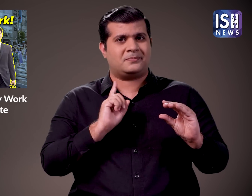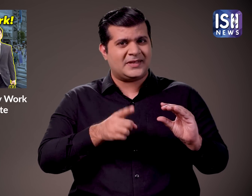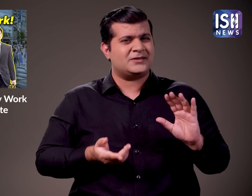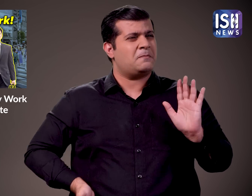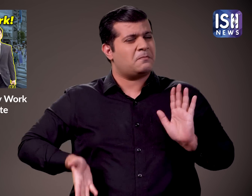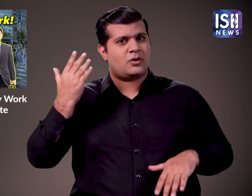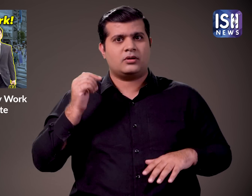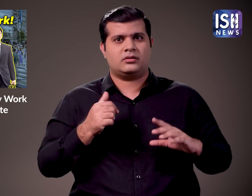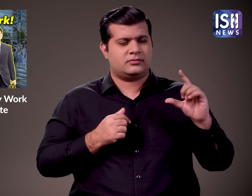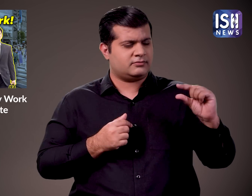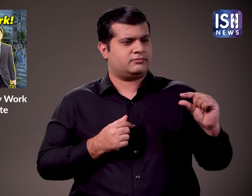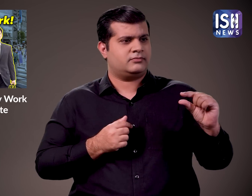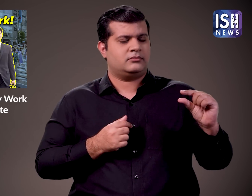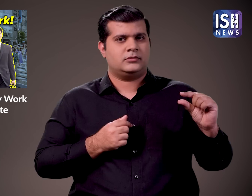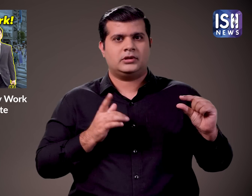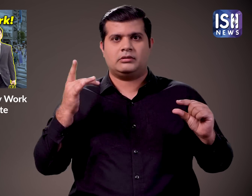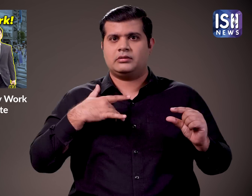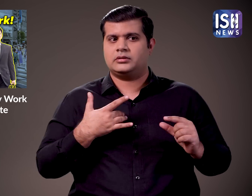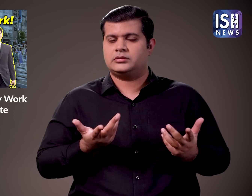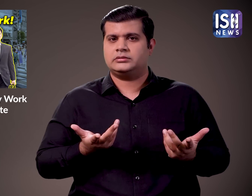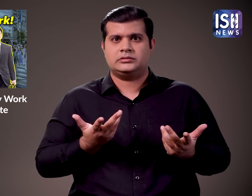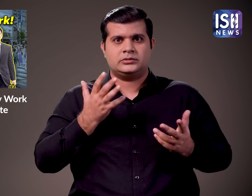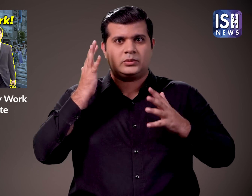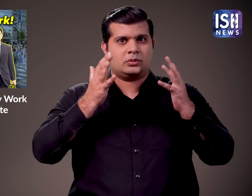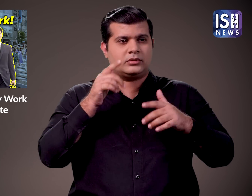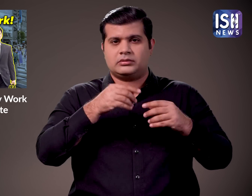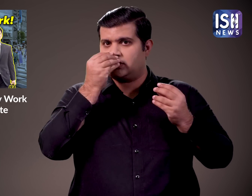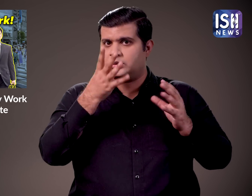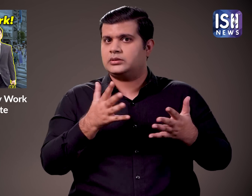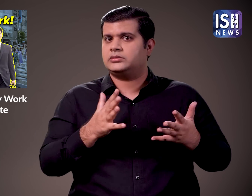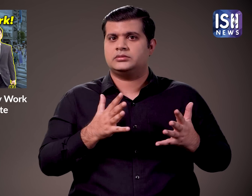The birth rates are expected to be high. This was a huge concern.